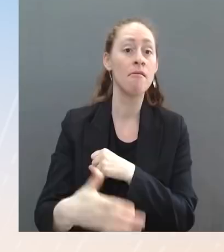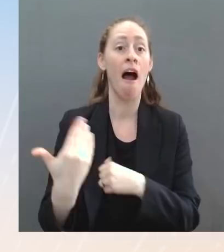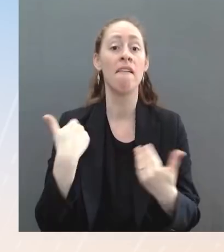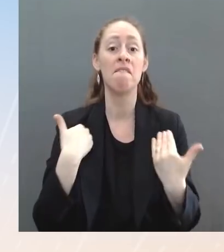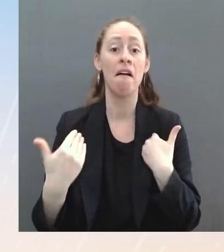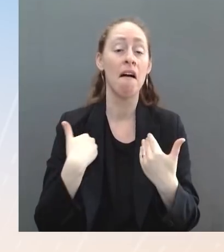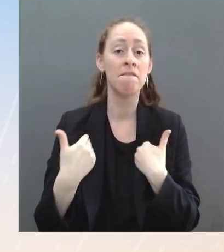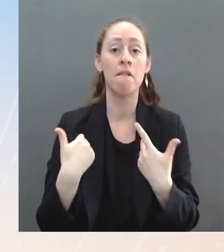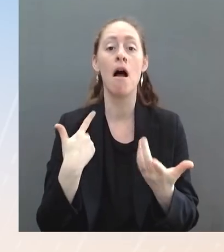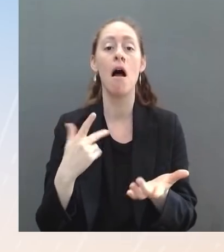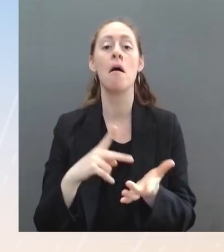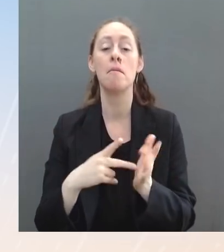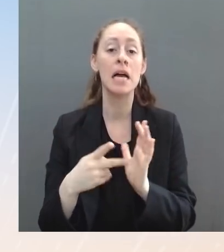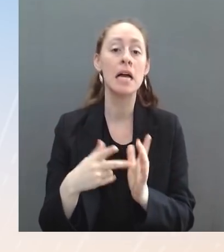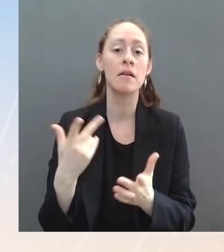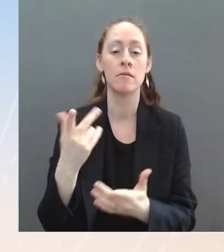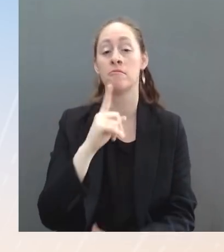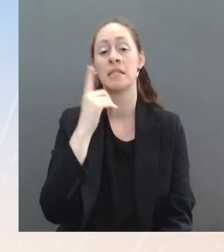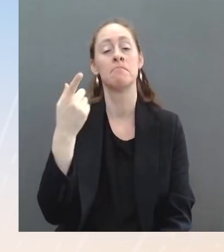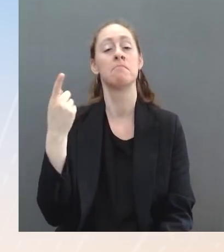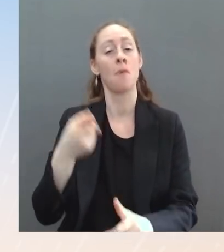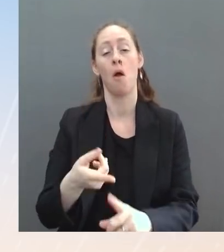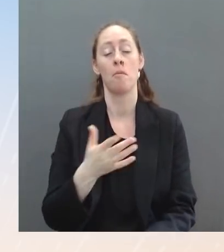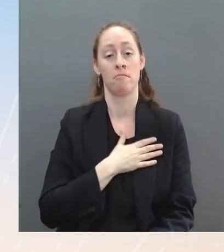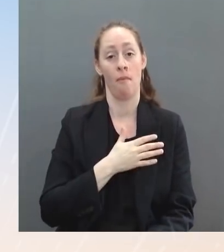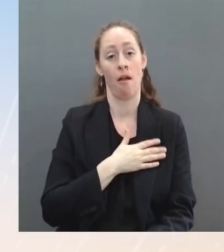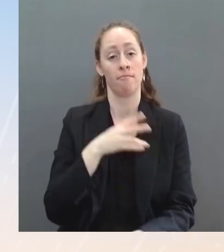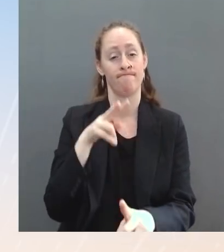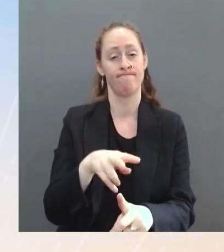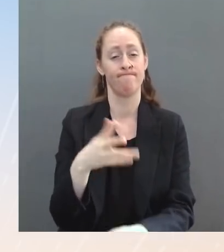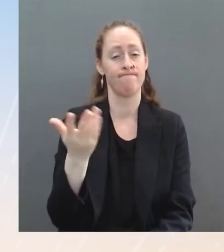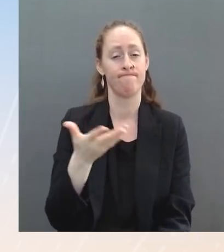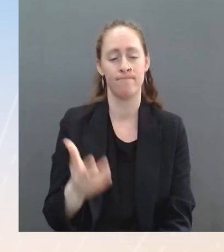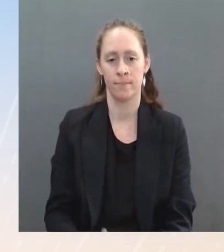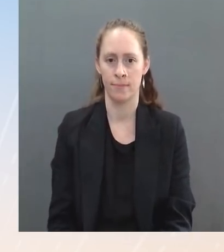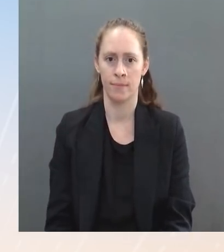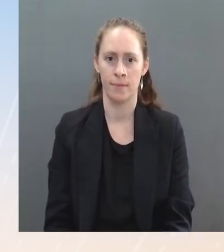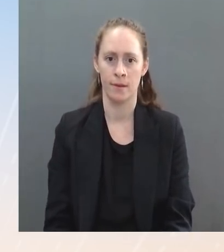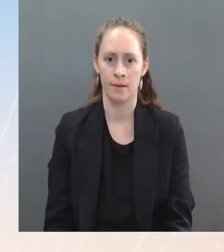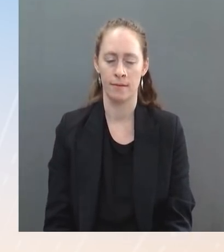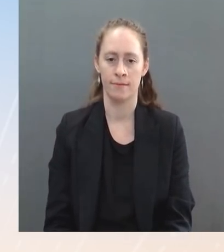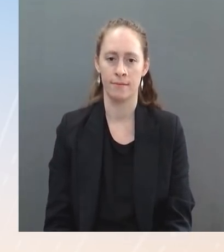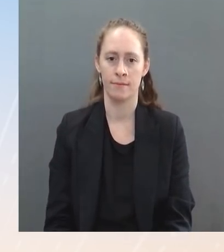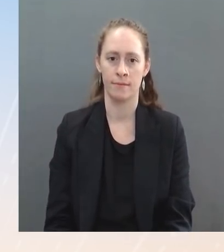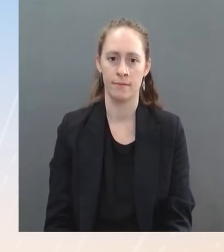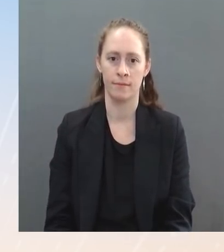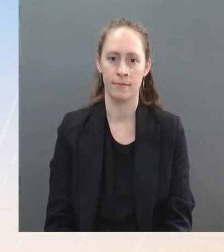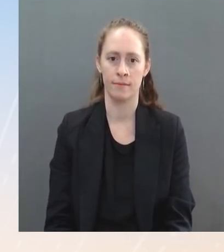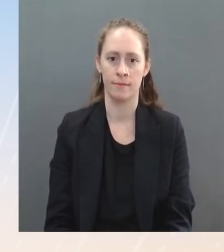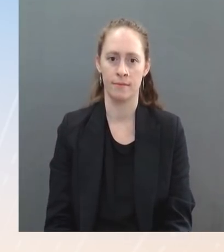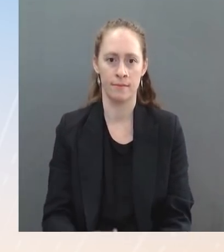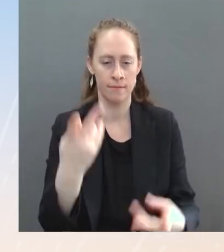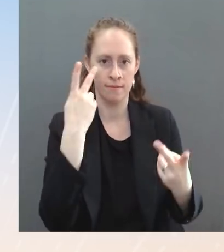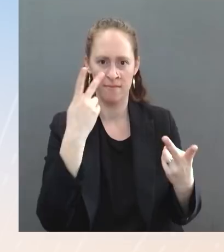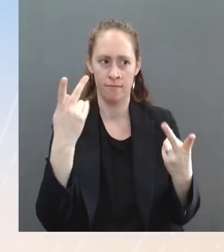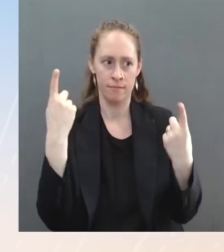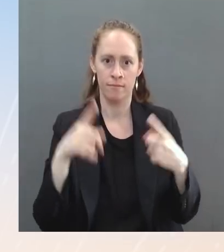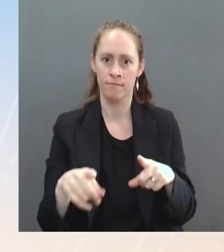the best indicator is what just happened in the market when -- in the last -- the last sale that the SPR tendered was two